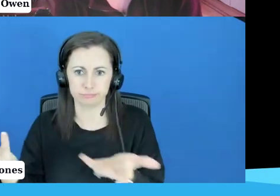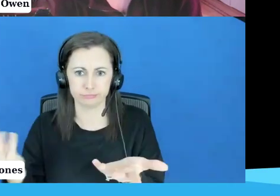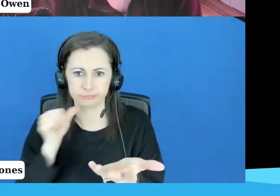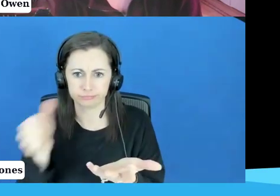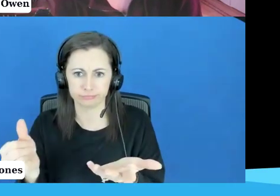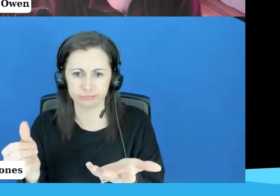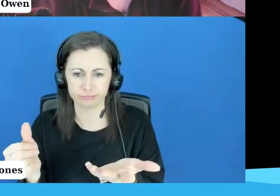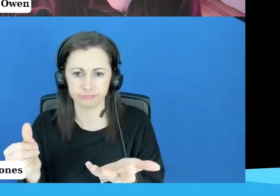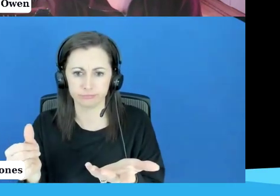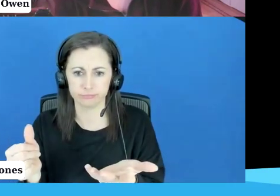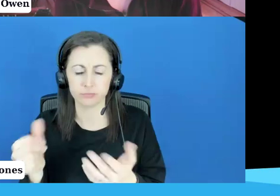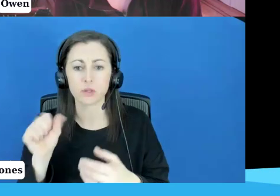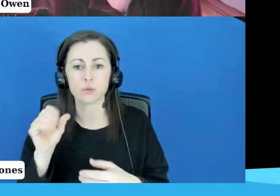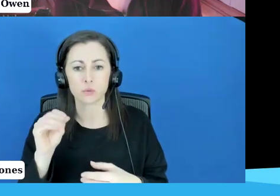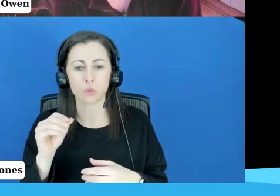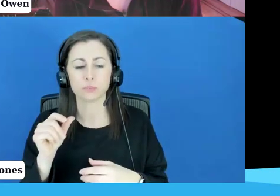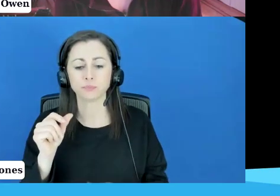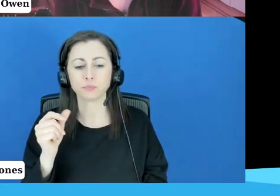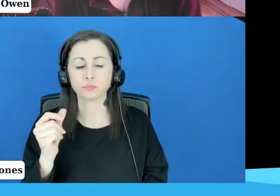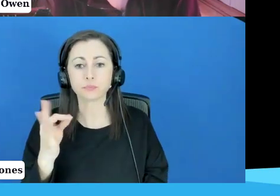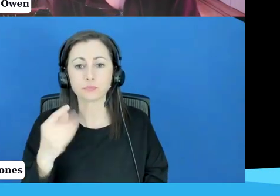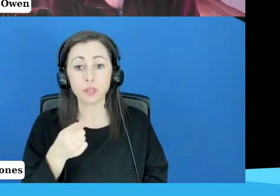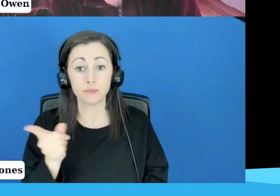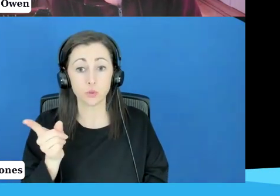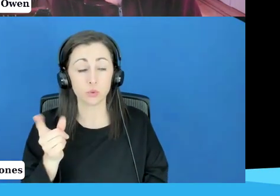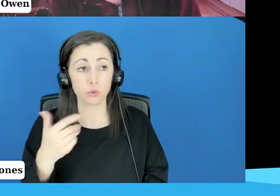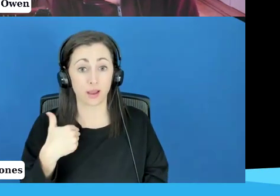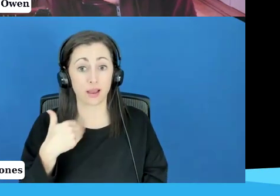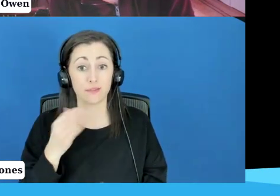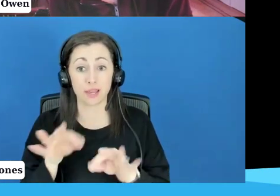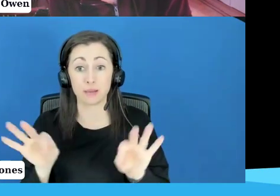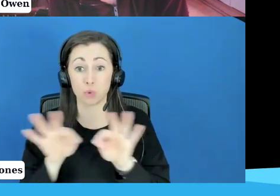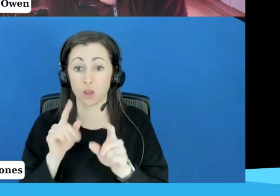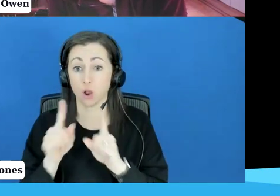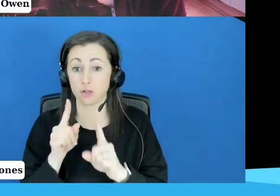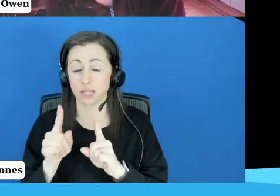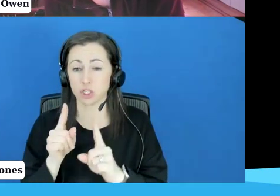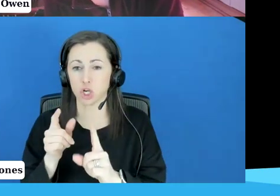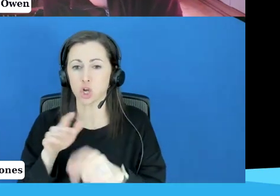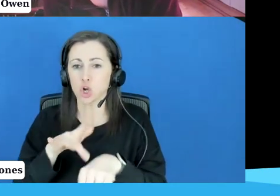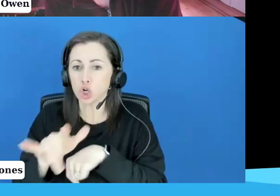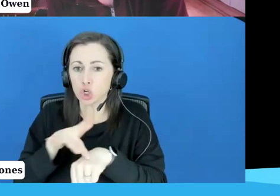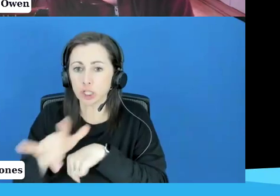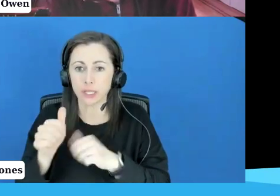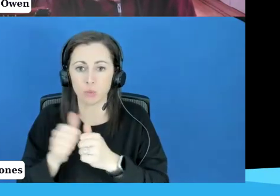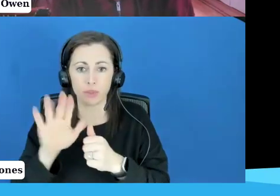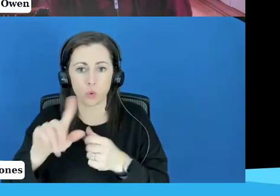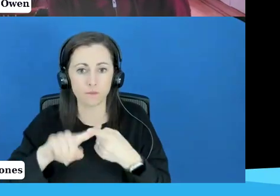I just think if you do have those important conversations early on with your friends and your support system.